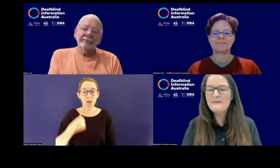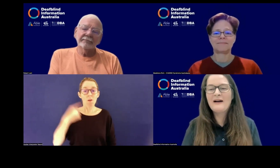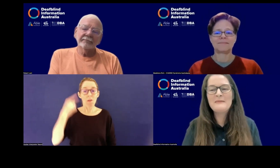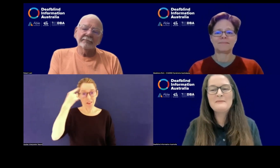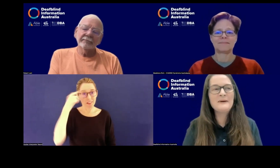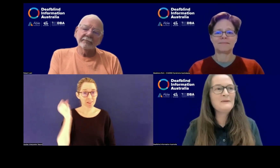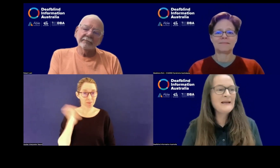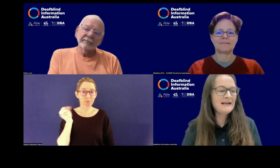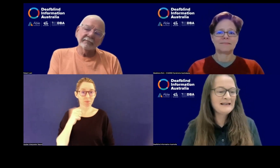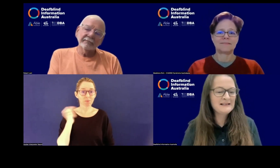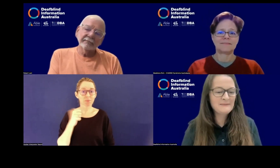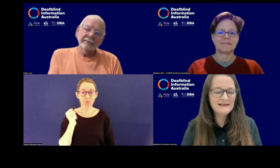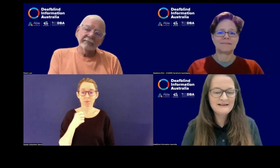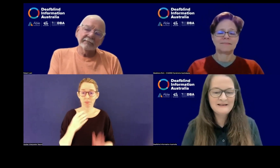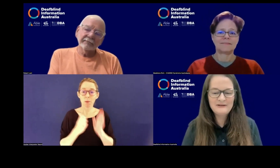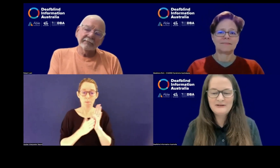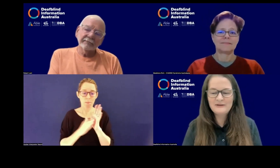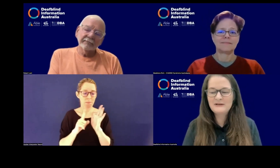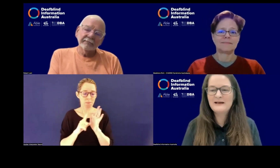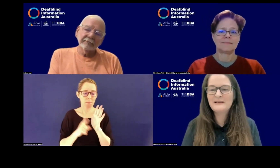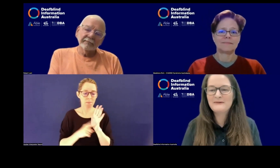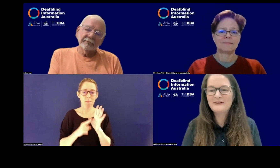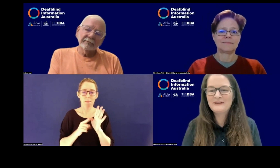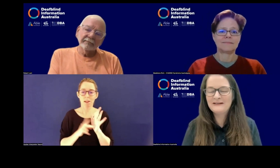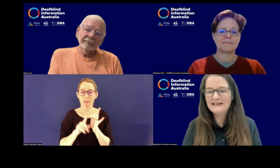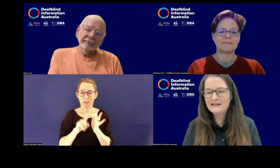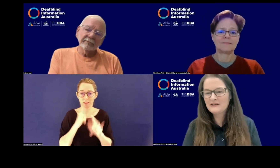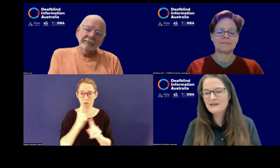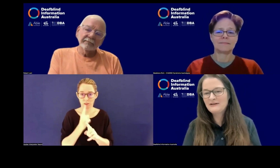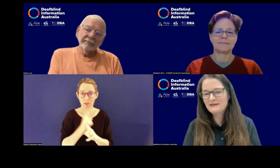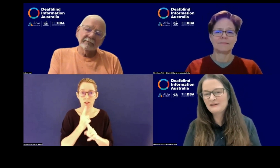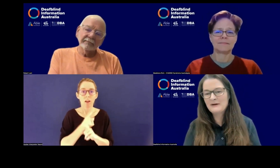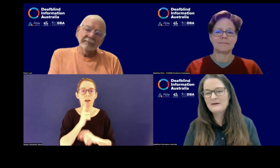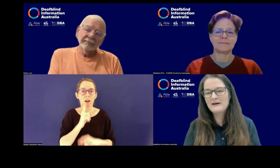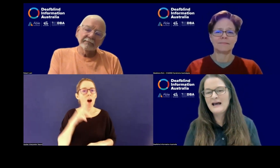I remember we had a guest speaker who talked about some of her early touch cues as well